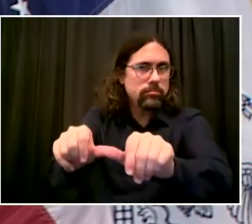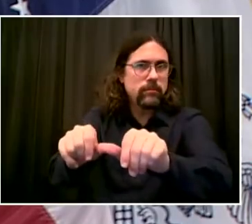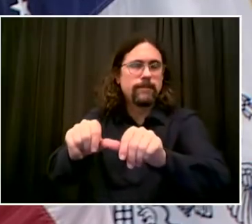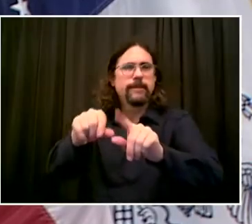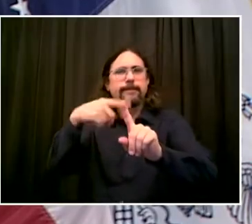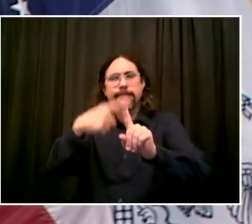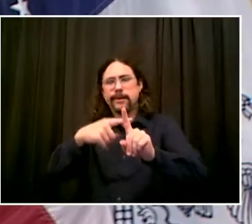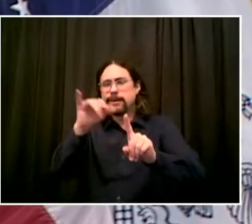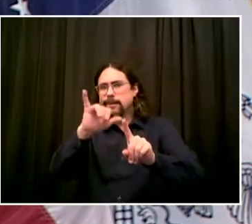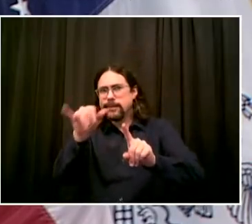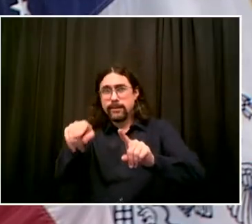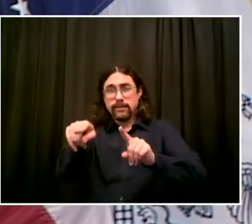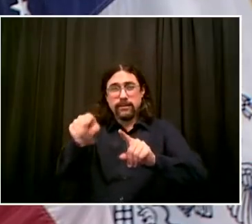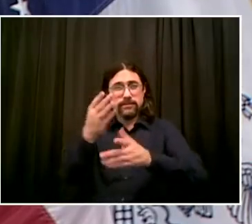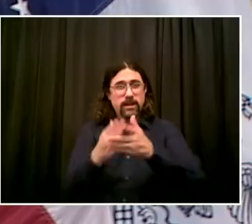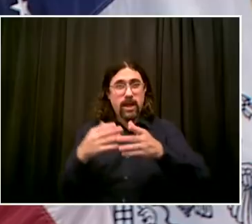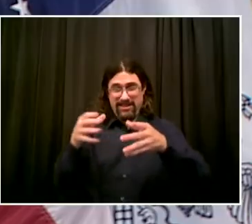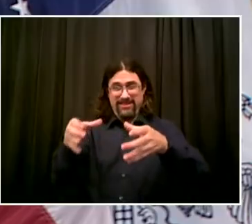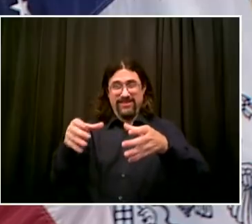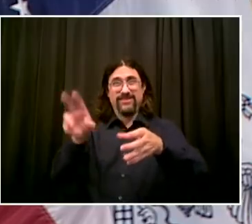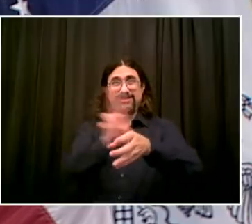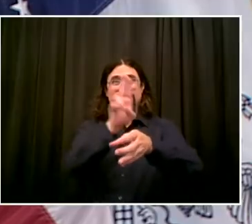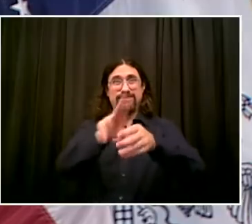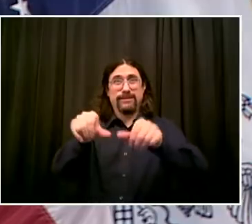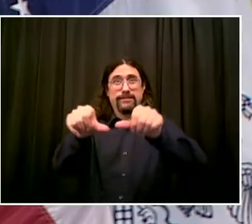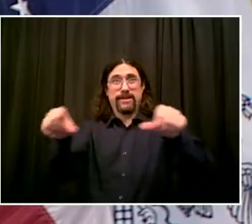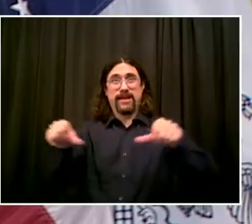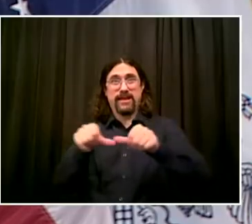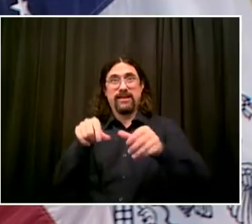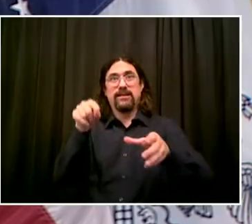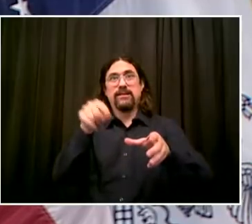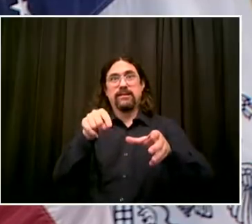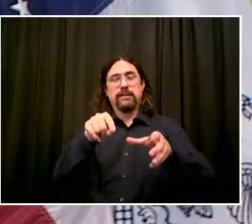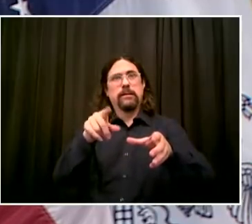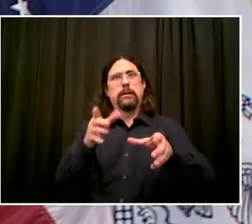WILL ASK THEM IF THEY HAVE ADDITIONAL CAPACITY, IF THEY DO, WE WILL AMEND THEIR CONTRACTS QUICKLY TO PROVIDE